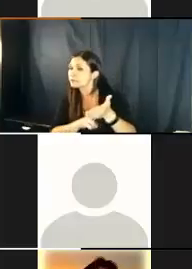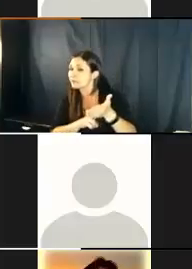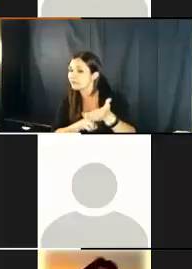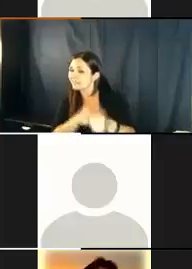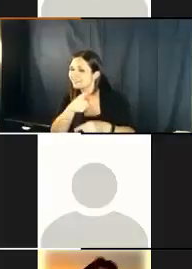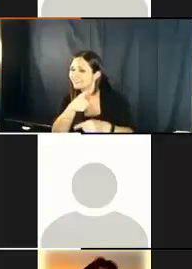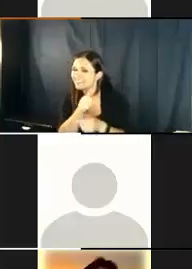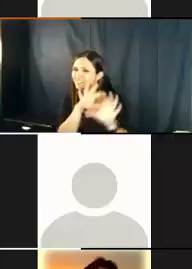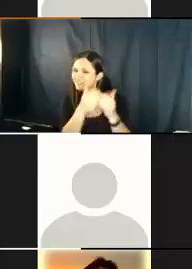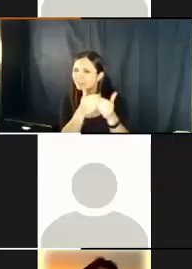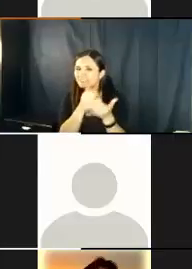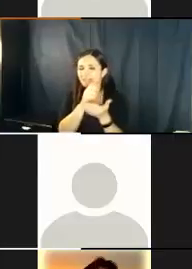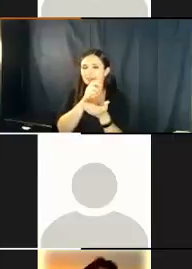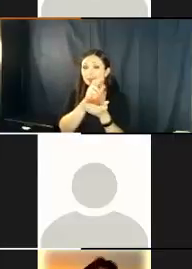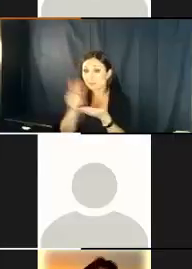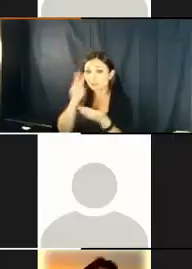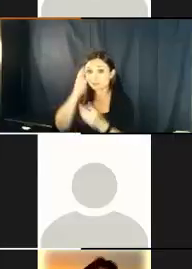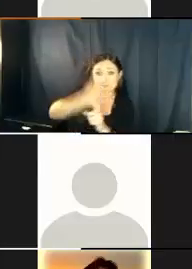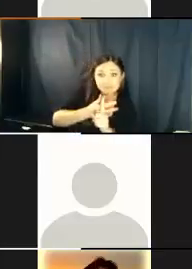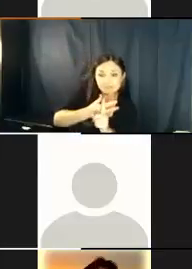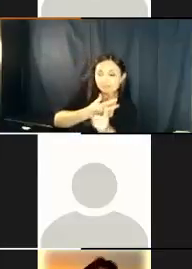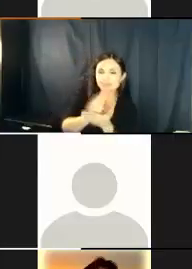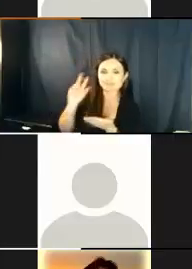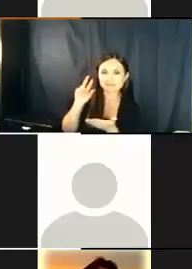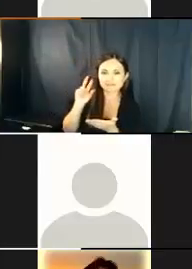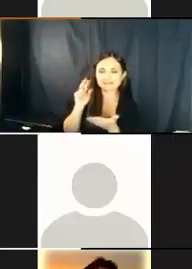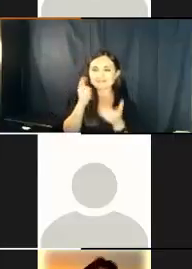ago but we don't see that you've done anything what's going on.